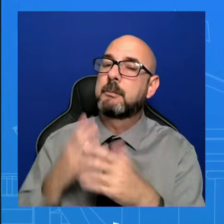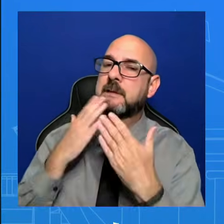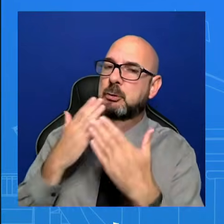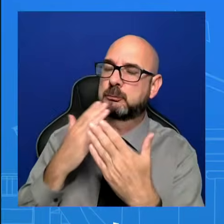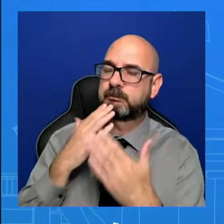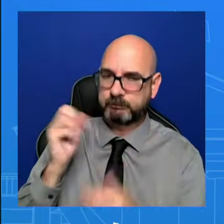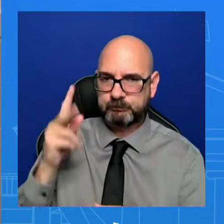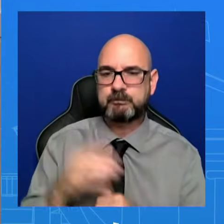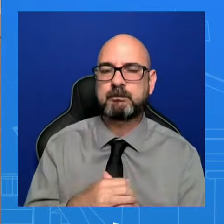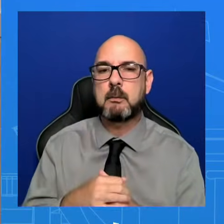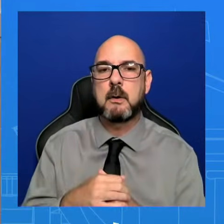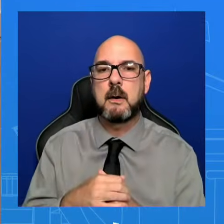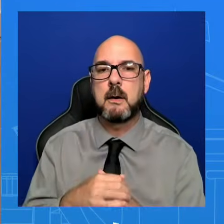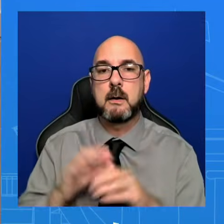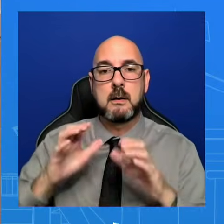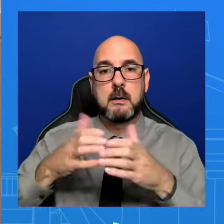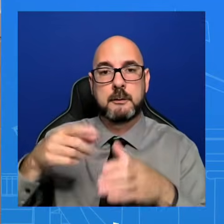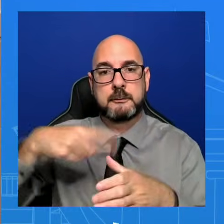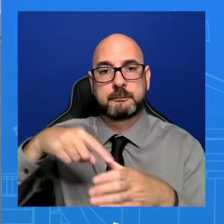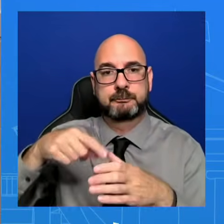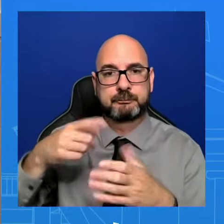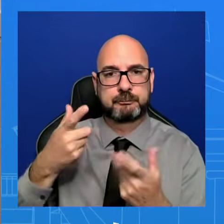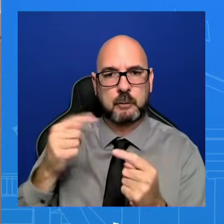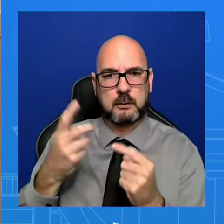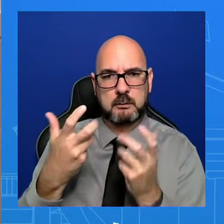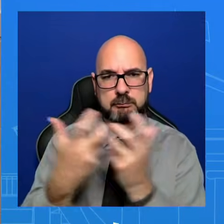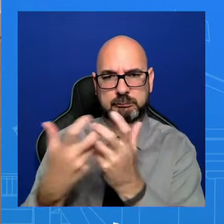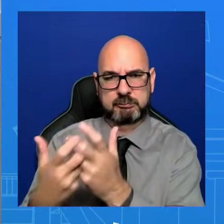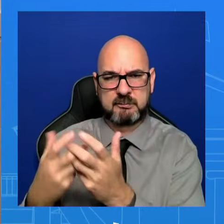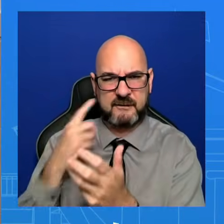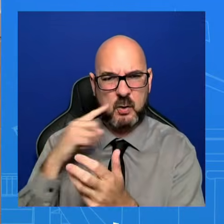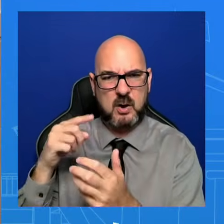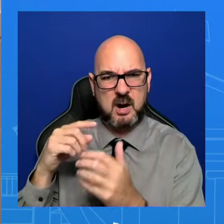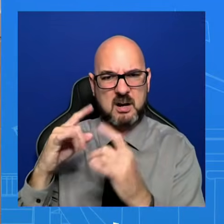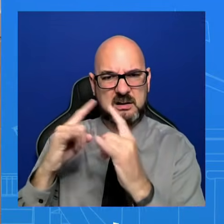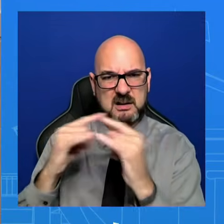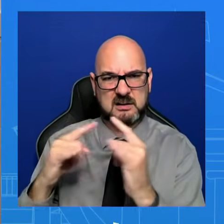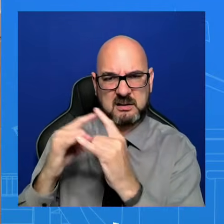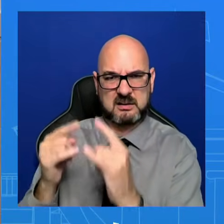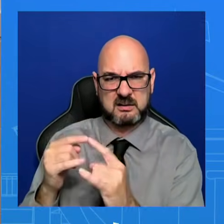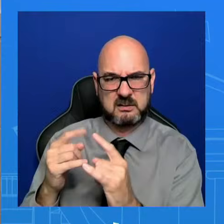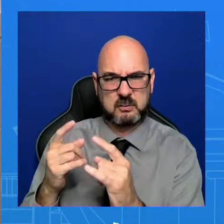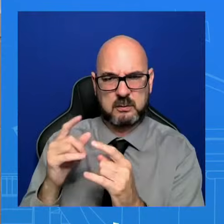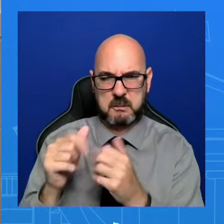We're being told that there are professional outside agitators involved. We don't know if they're being paid to sow chaos